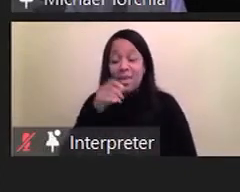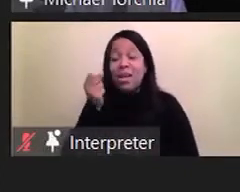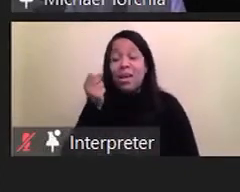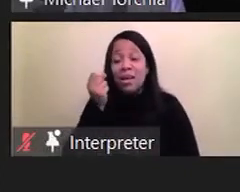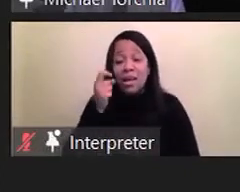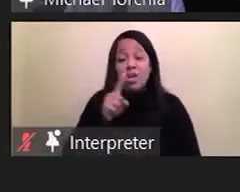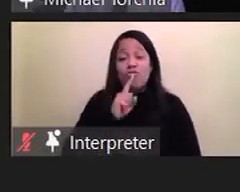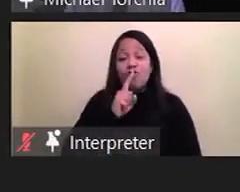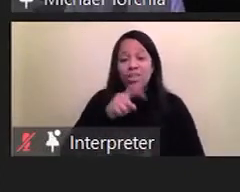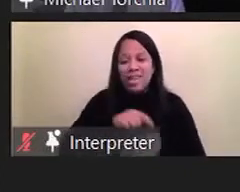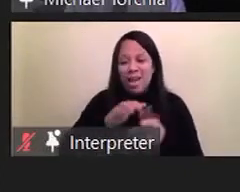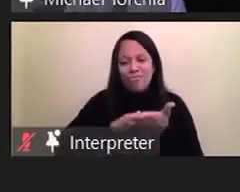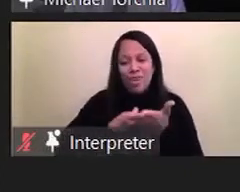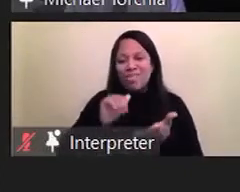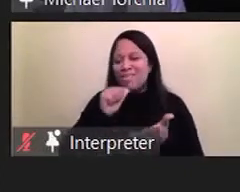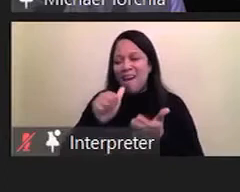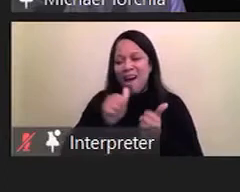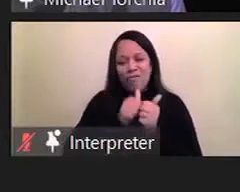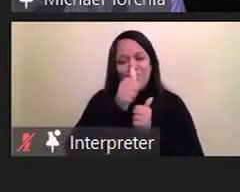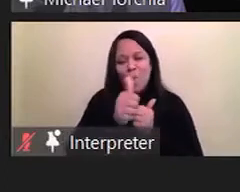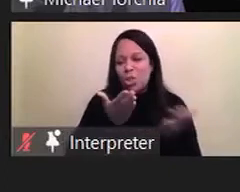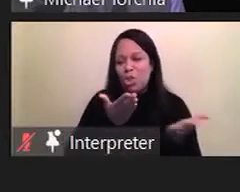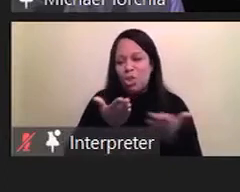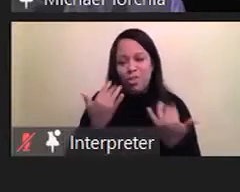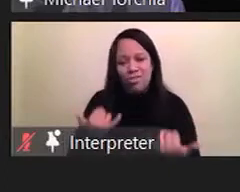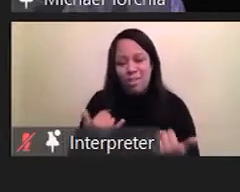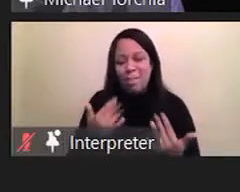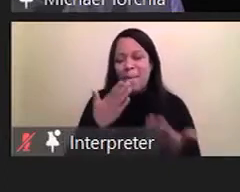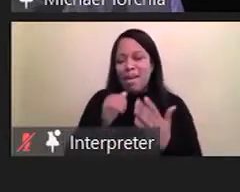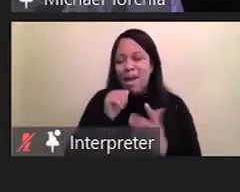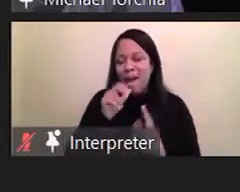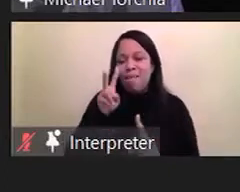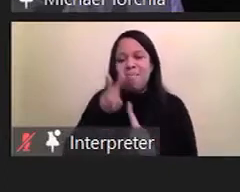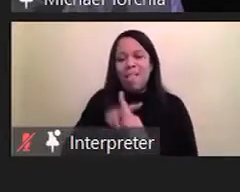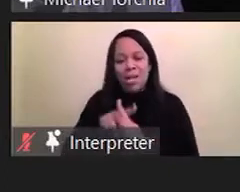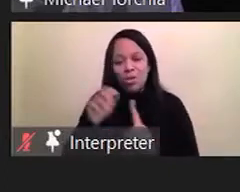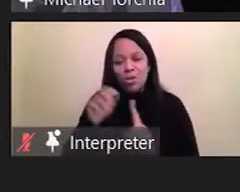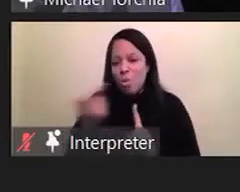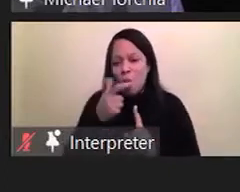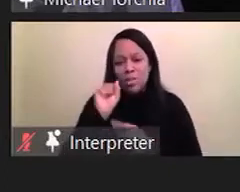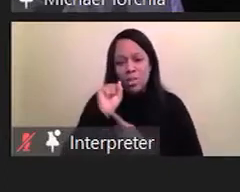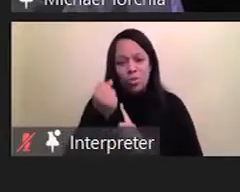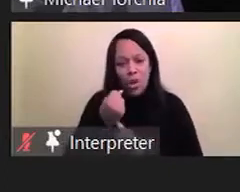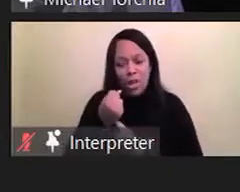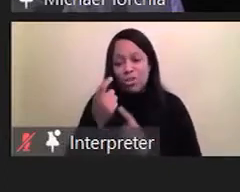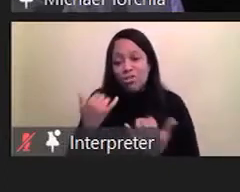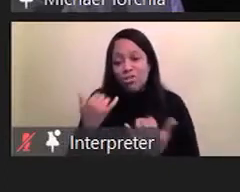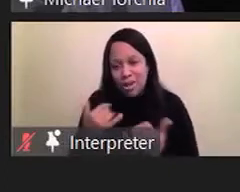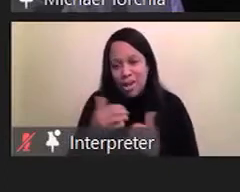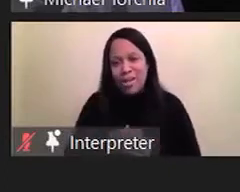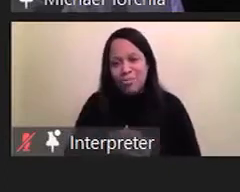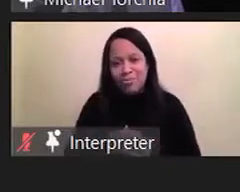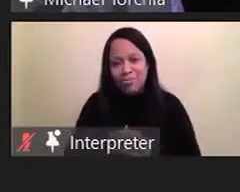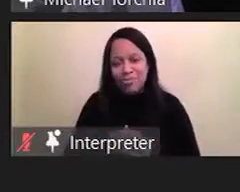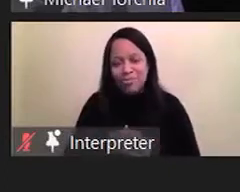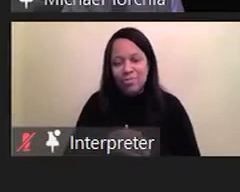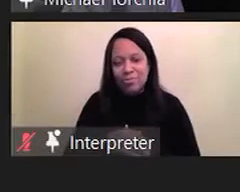So it may not be applicable to all cases in today's day and age.